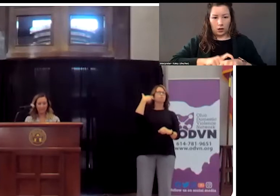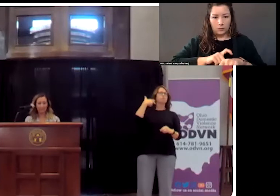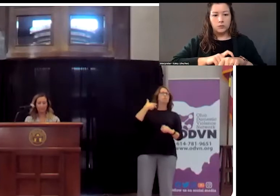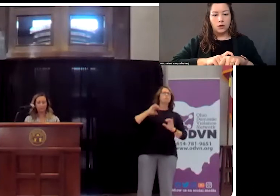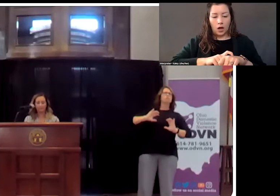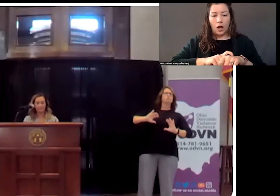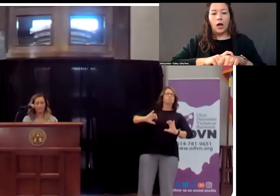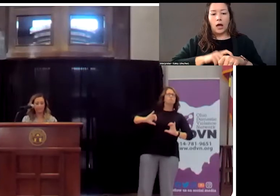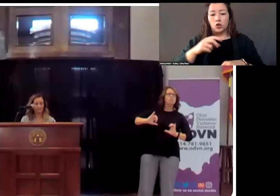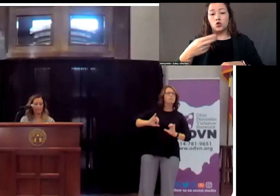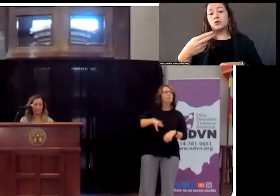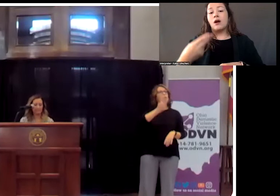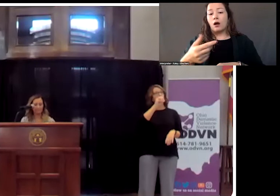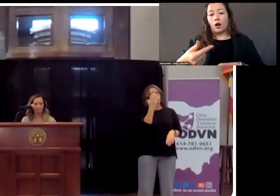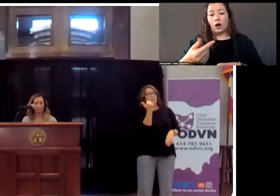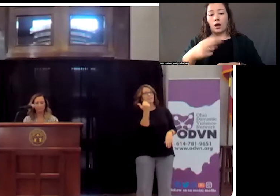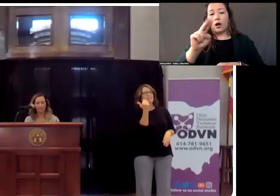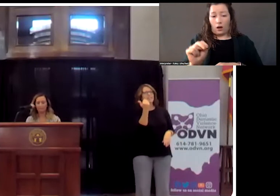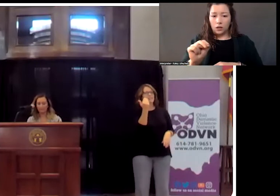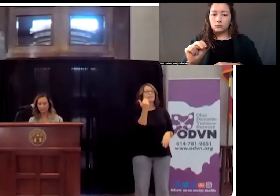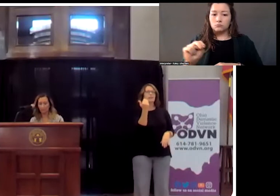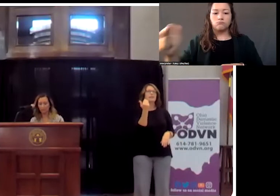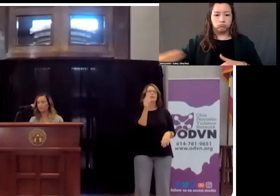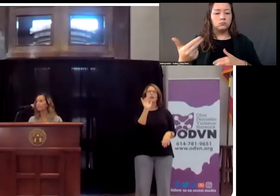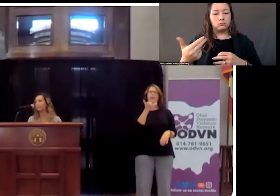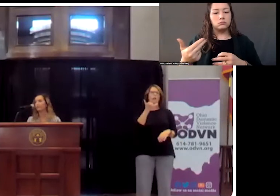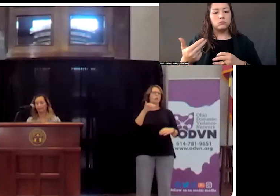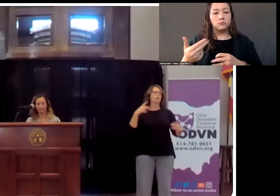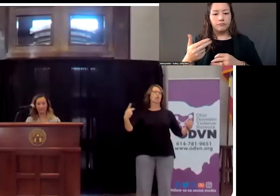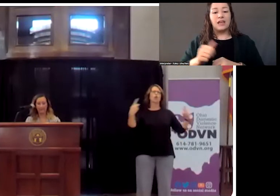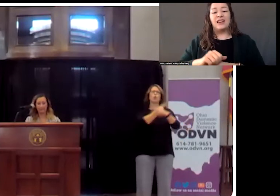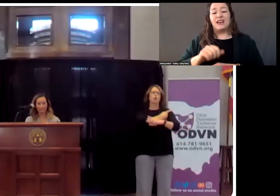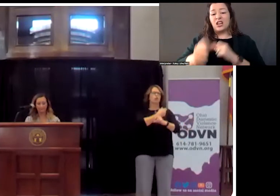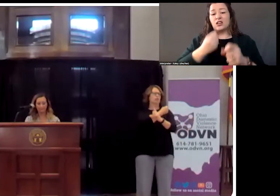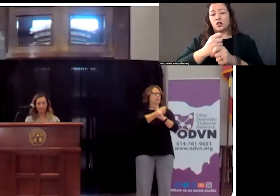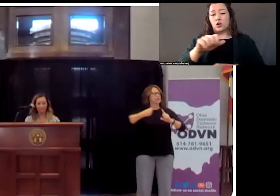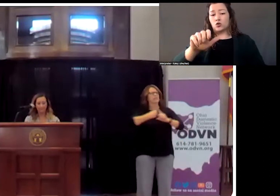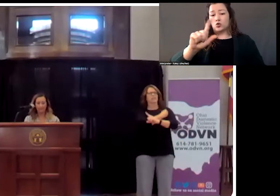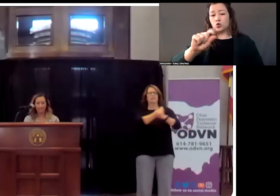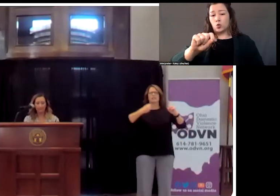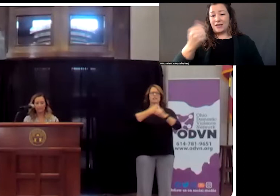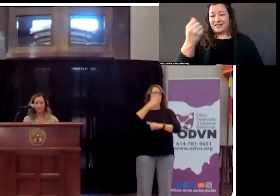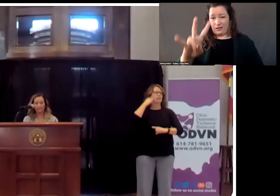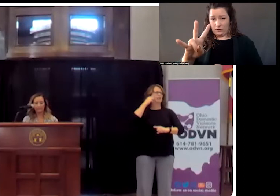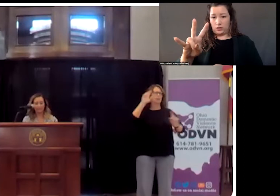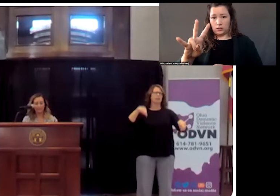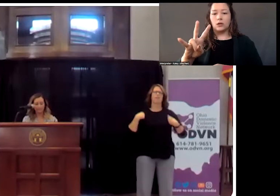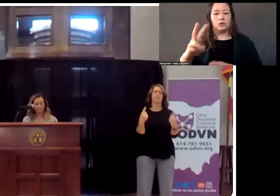In 2015 was probably the worst beating I'd ever had. Little did I know,